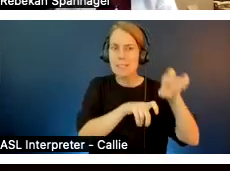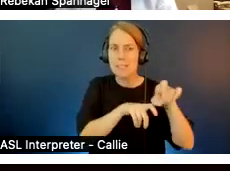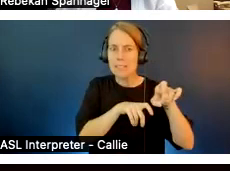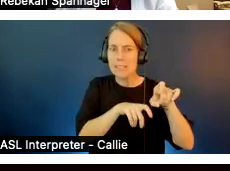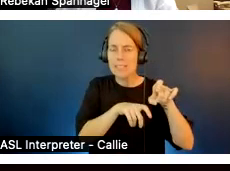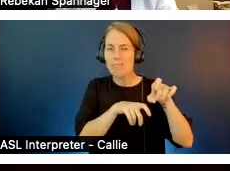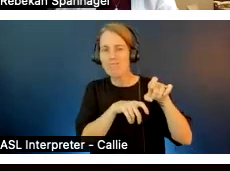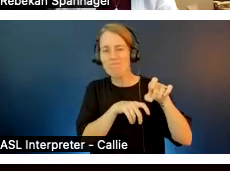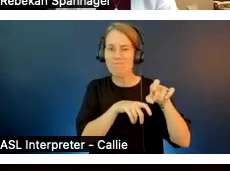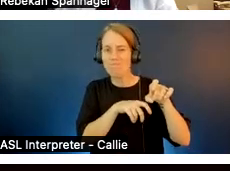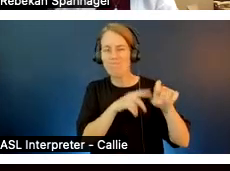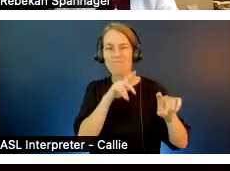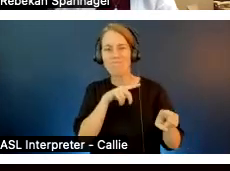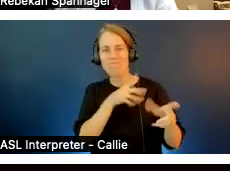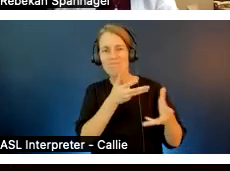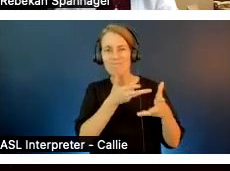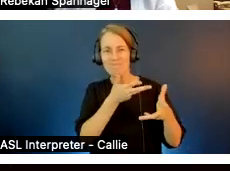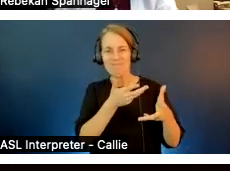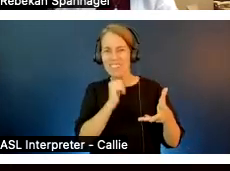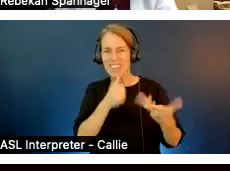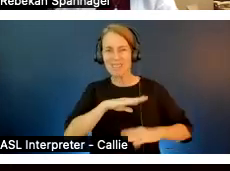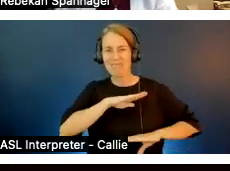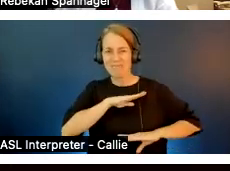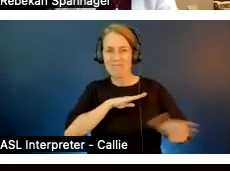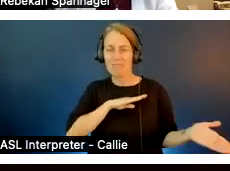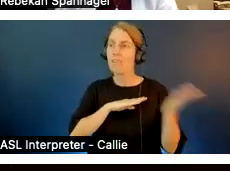do you need to reach out to an independent living center like able south carolina